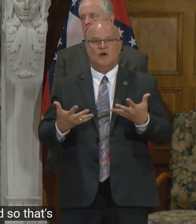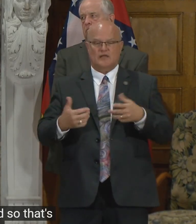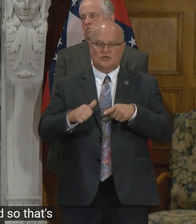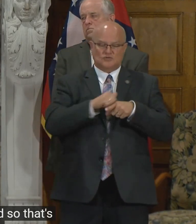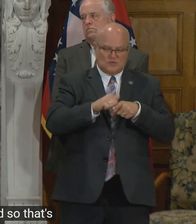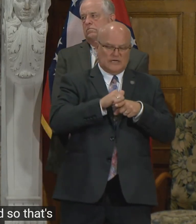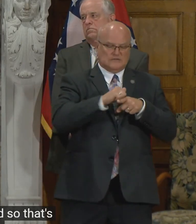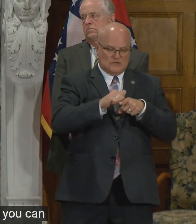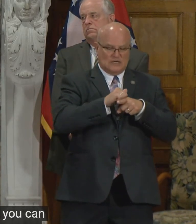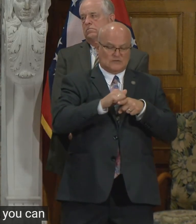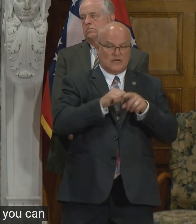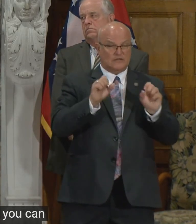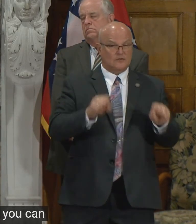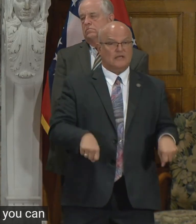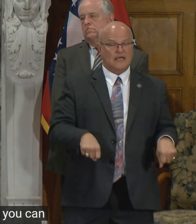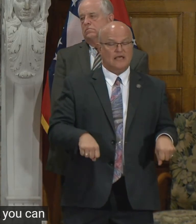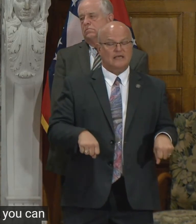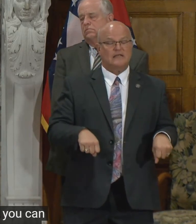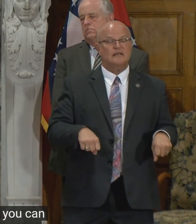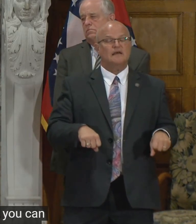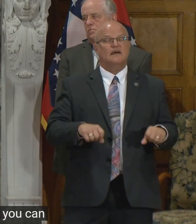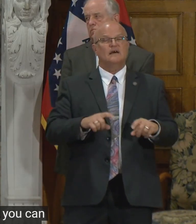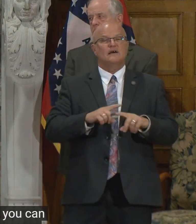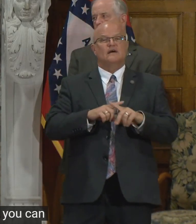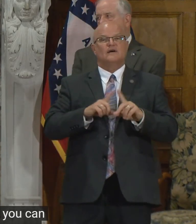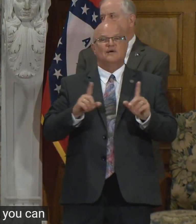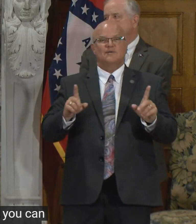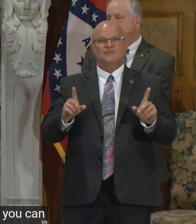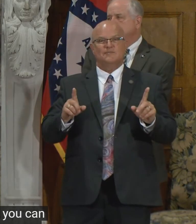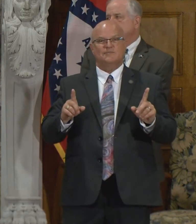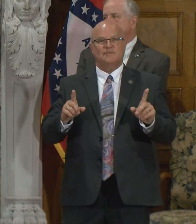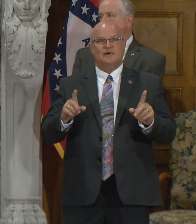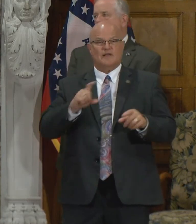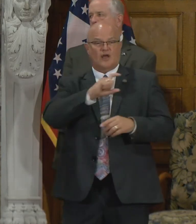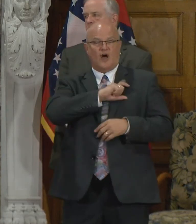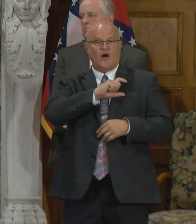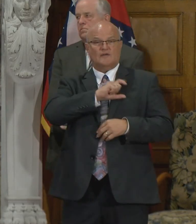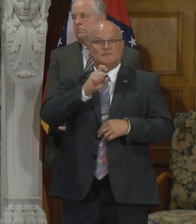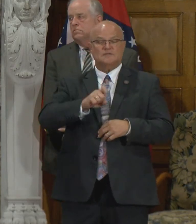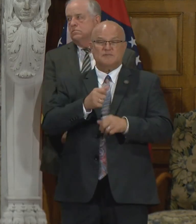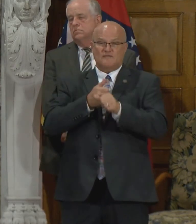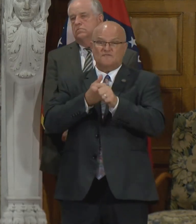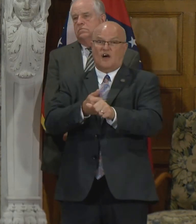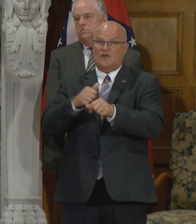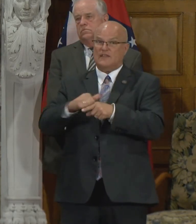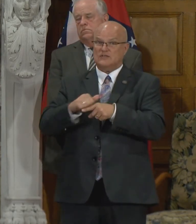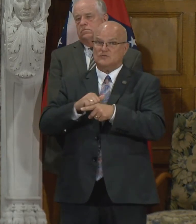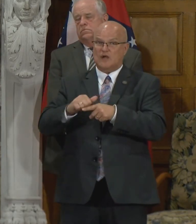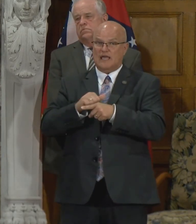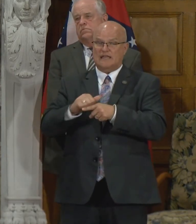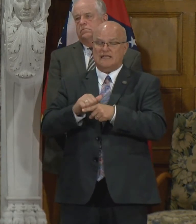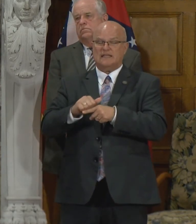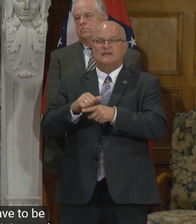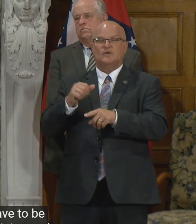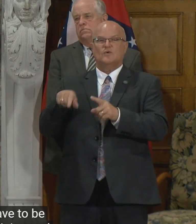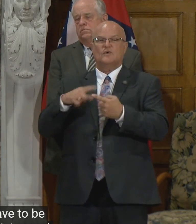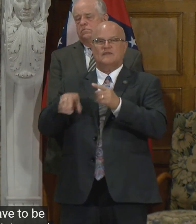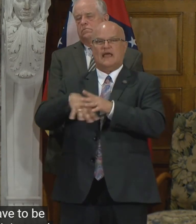You can train, you can train, but you know officers have to be able to follow that training and put it into practice.